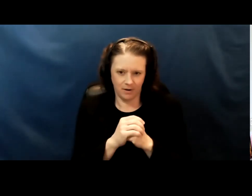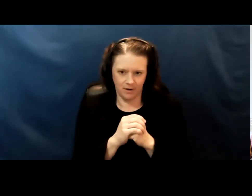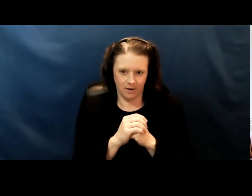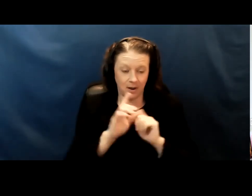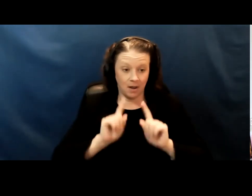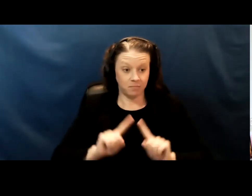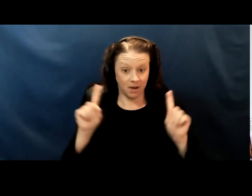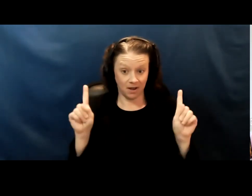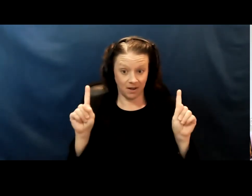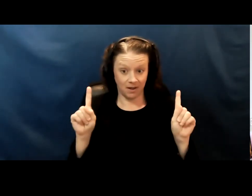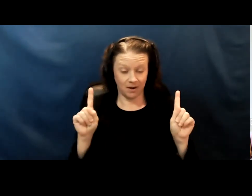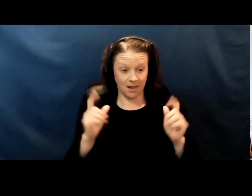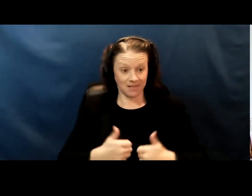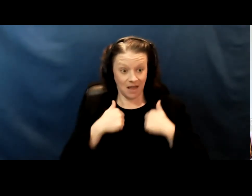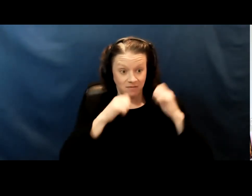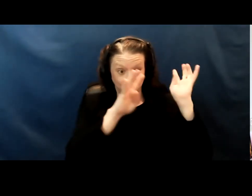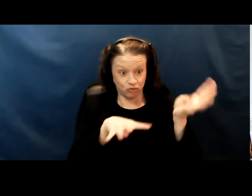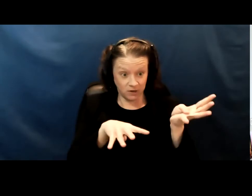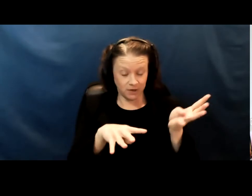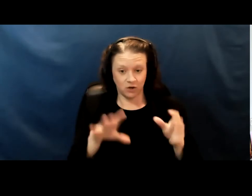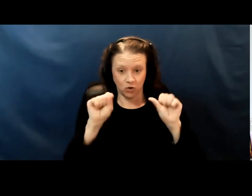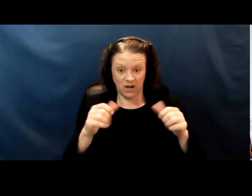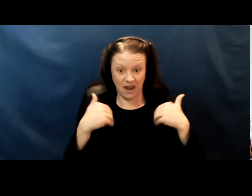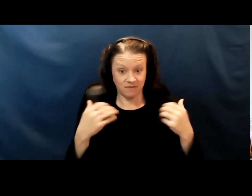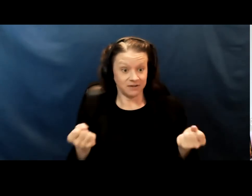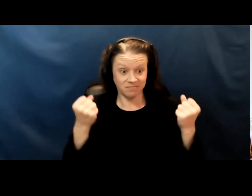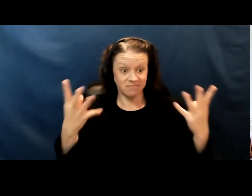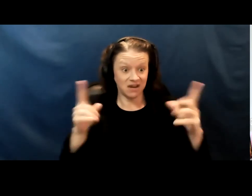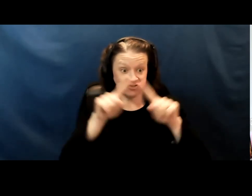So for the inauguration, there were people who were needing